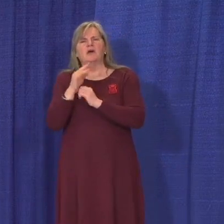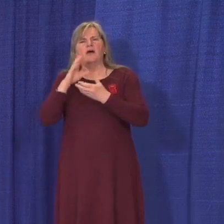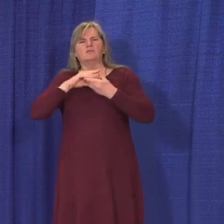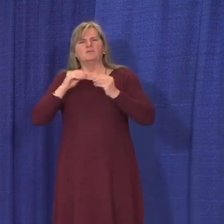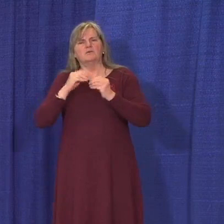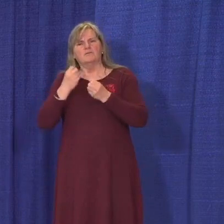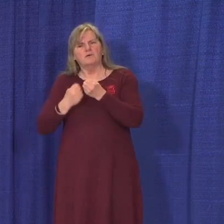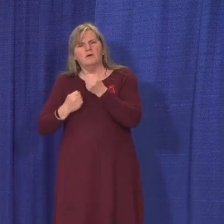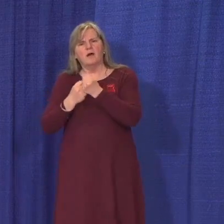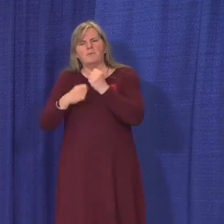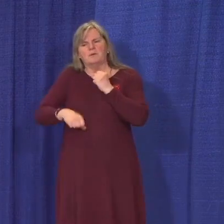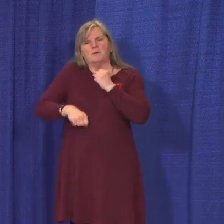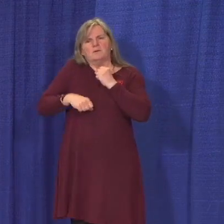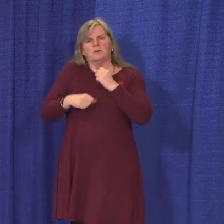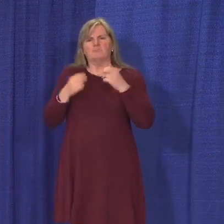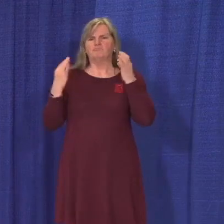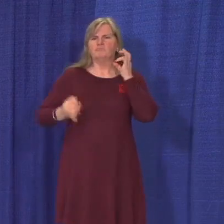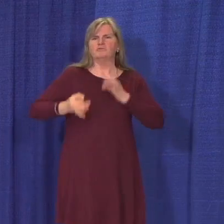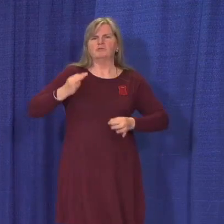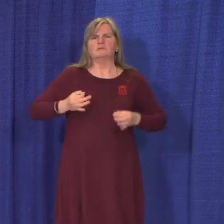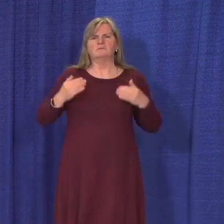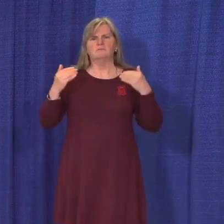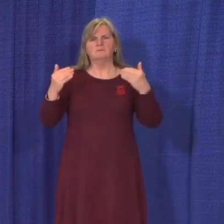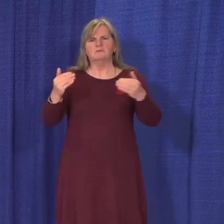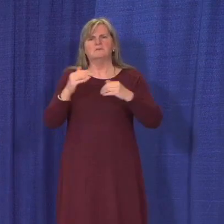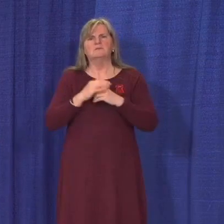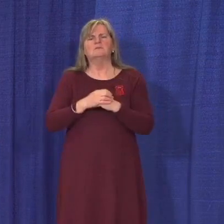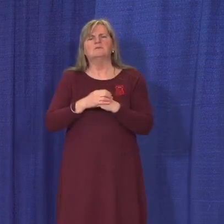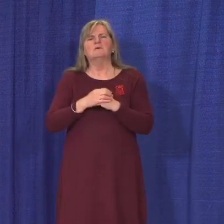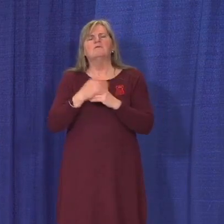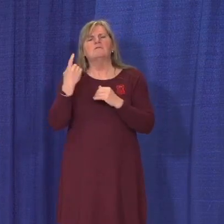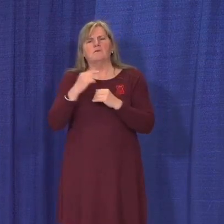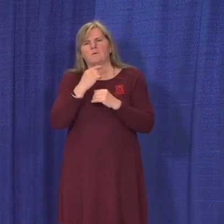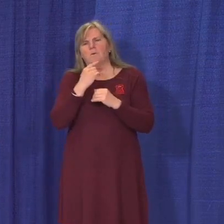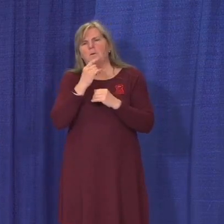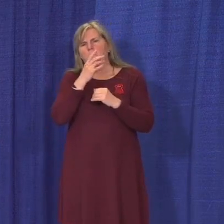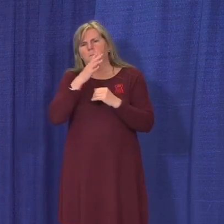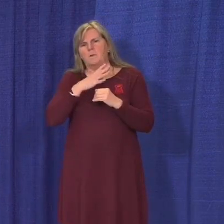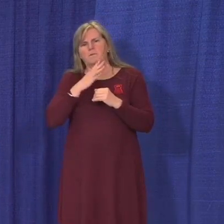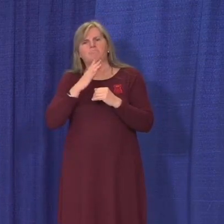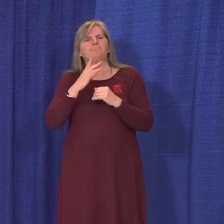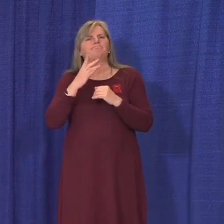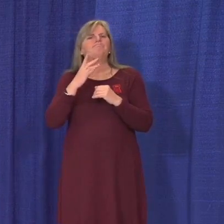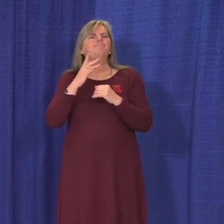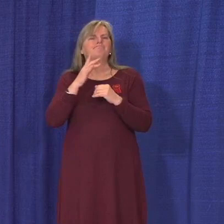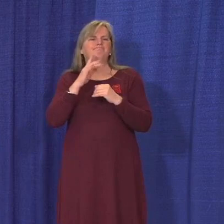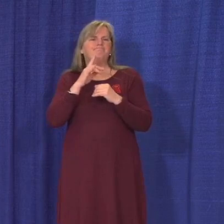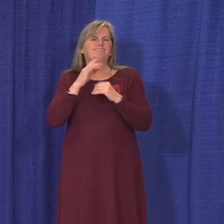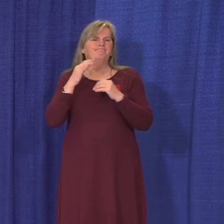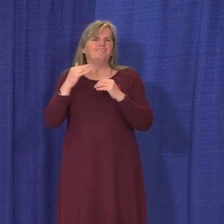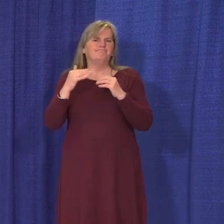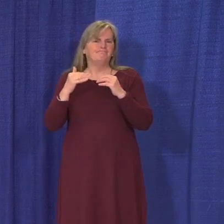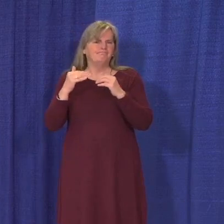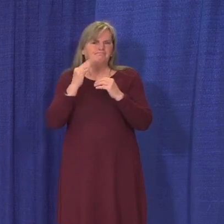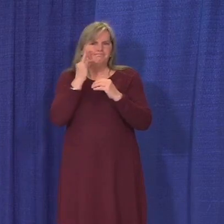initiative. To learn more about Yukon